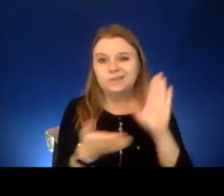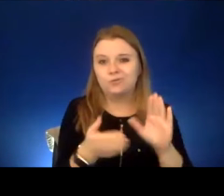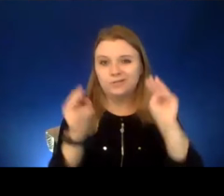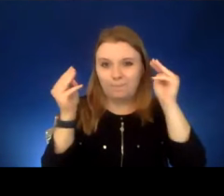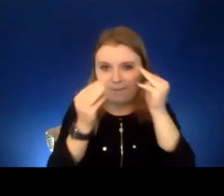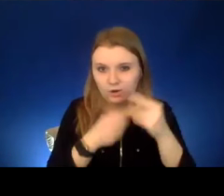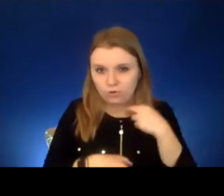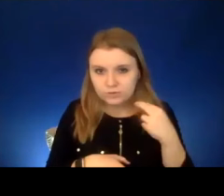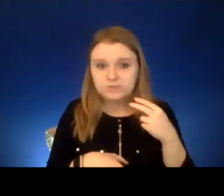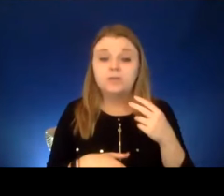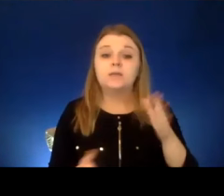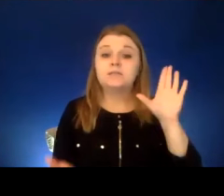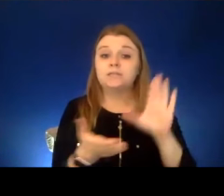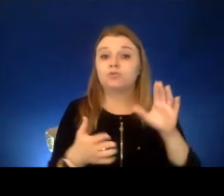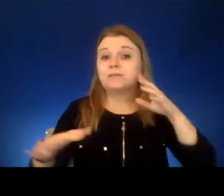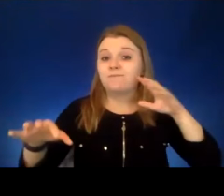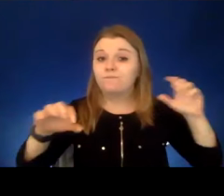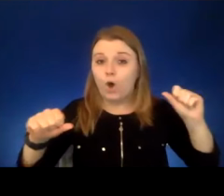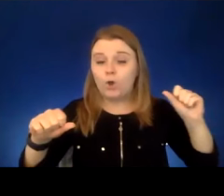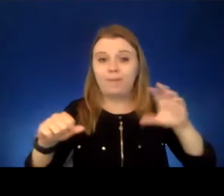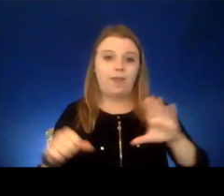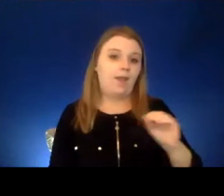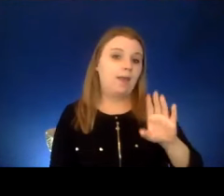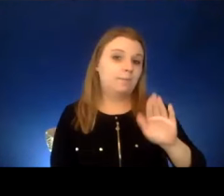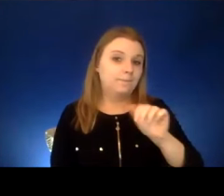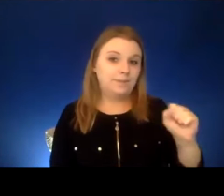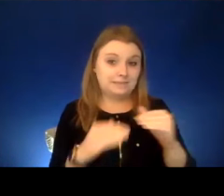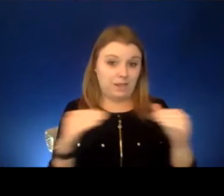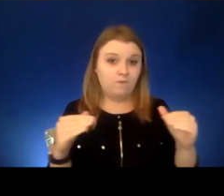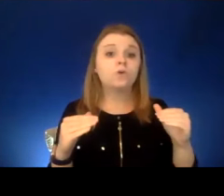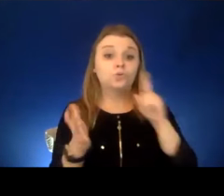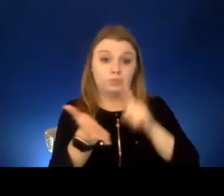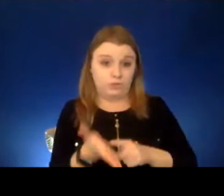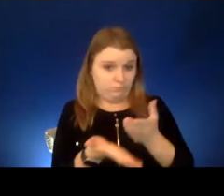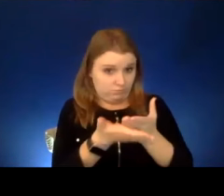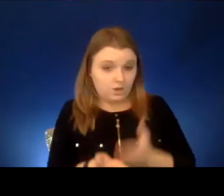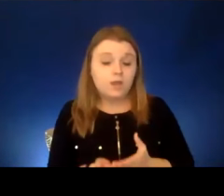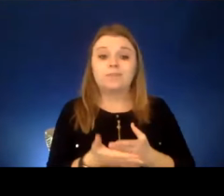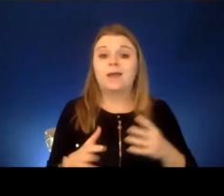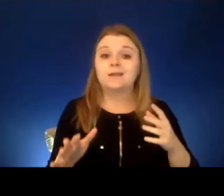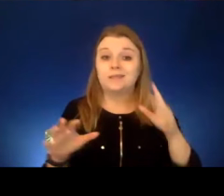You wanna decrease the volume and base levels. And there are research showing that noise levels can affect cognitive performance and brain signals